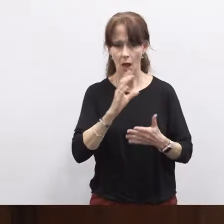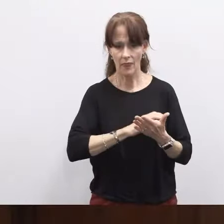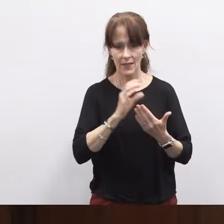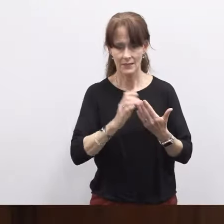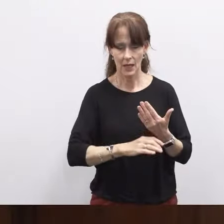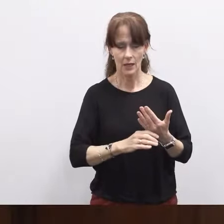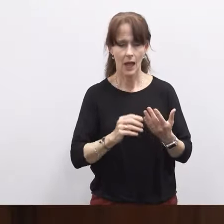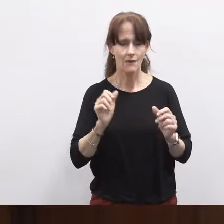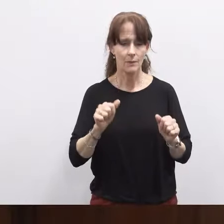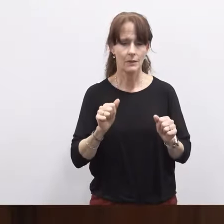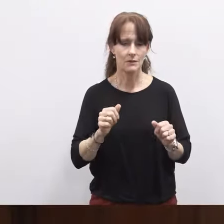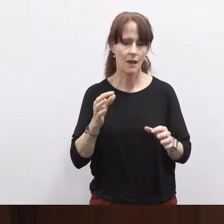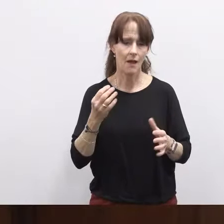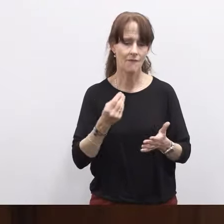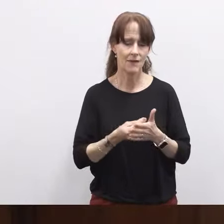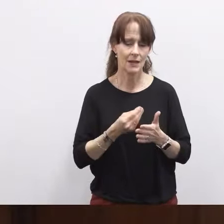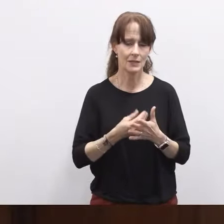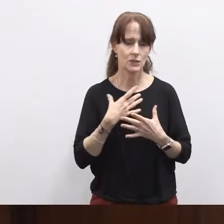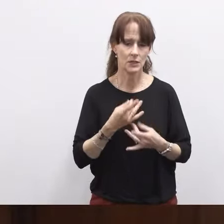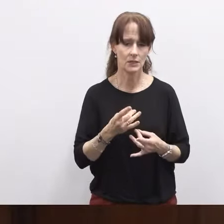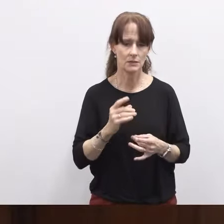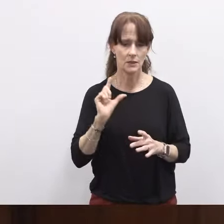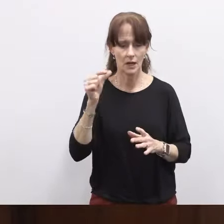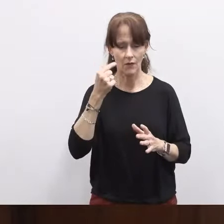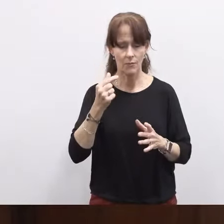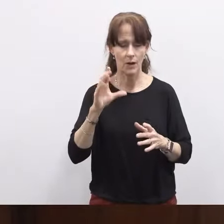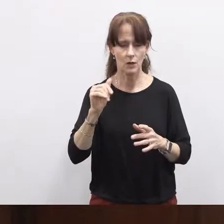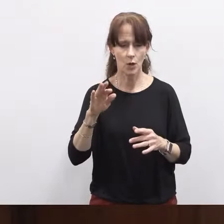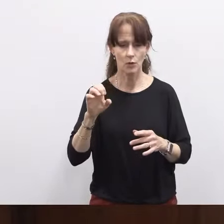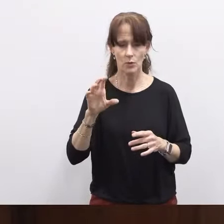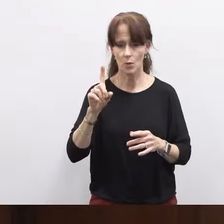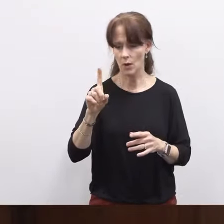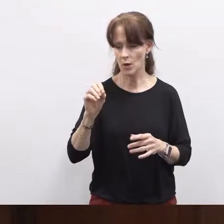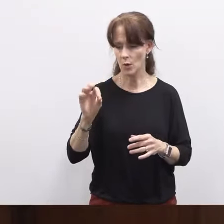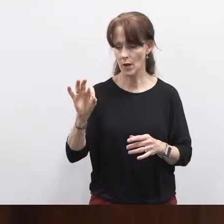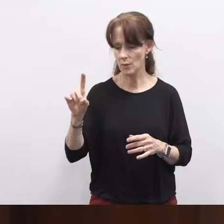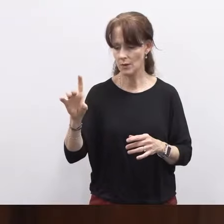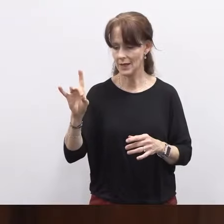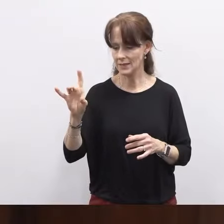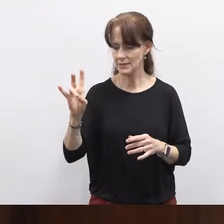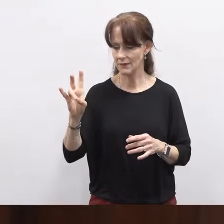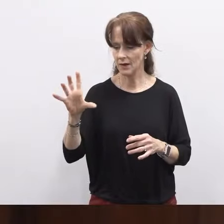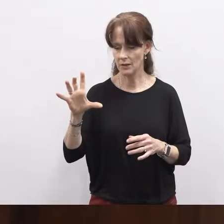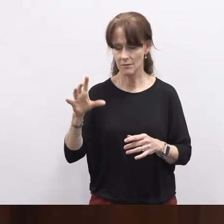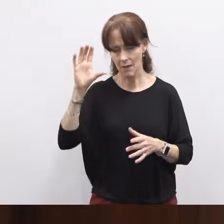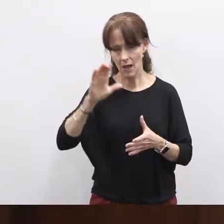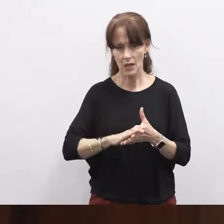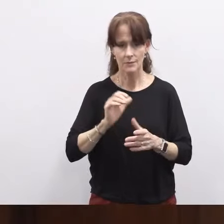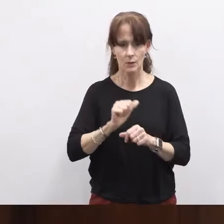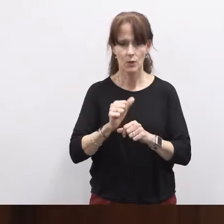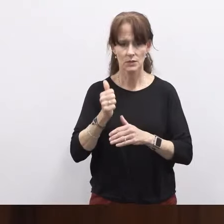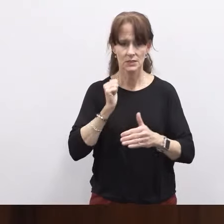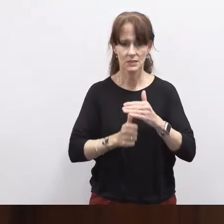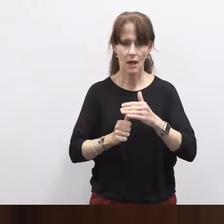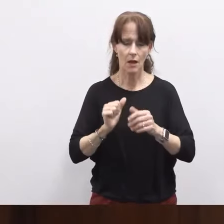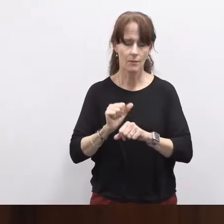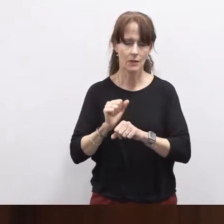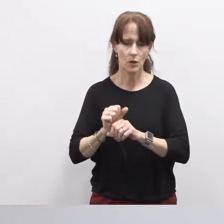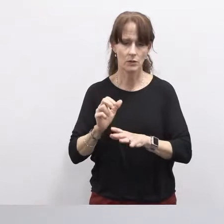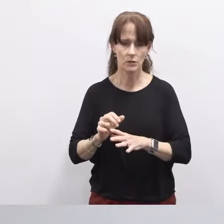I have a potential financial interest under government code 1091 and 87100. My husband works for a subcontractor who has done work for the payees.